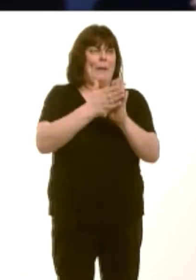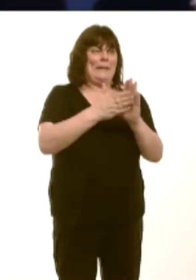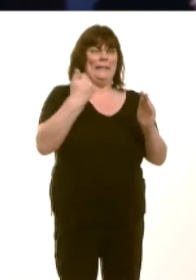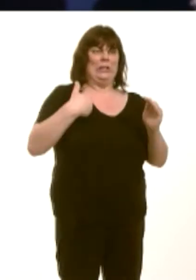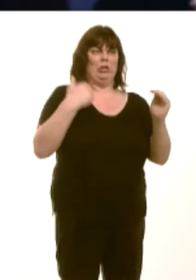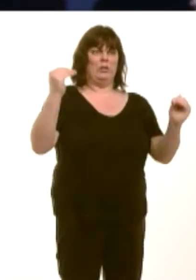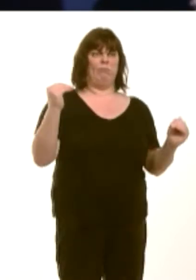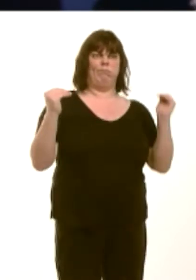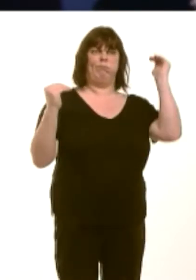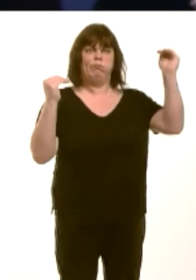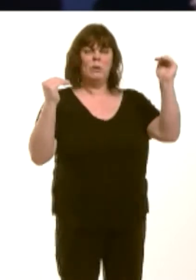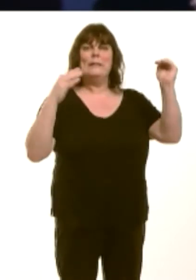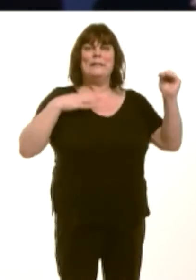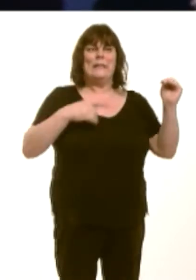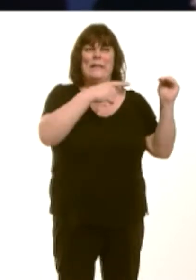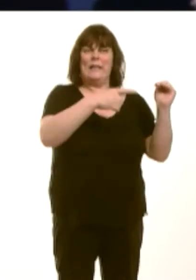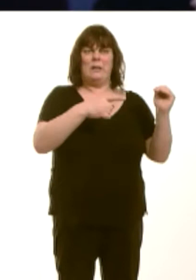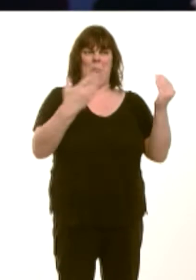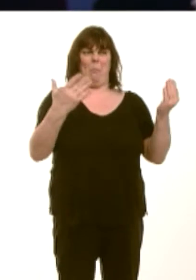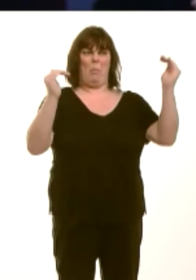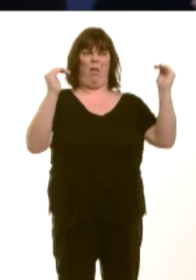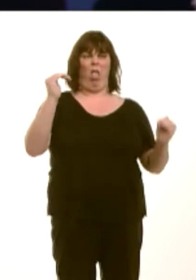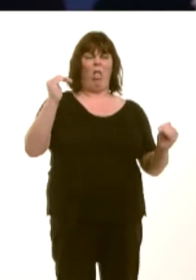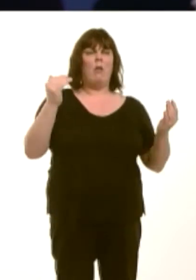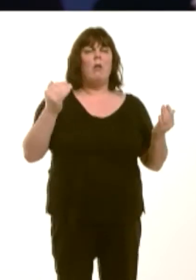best teachers delivering the very best curriculum.